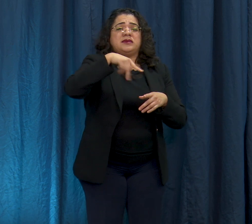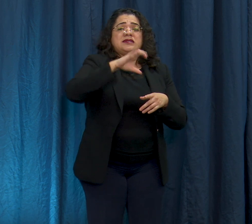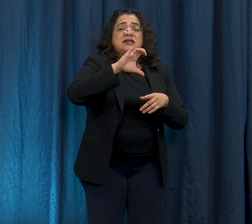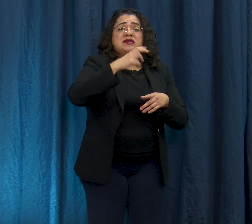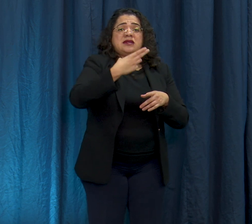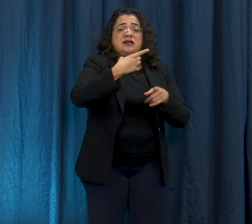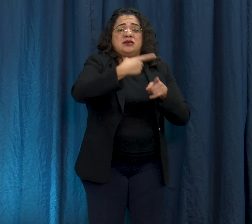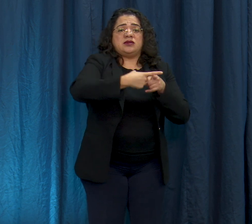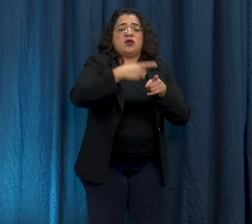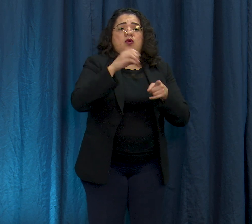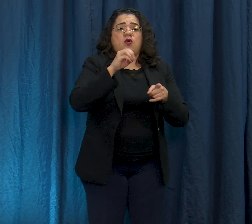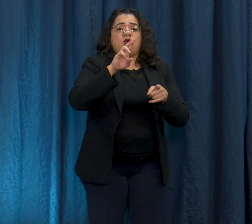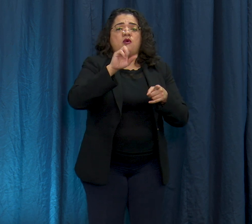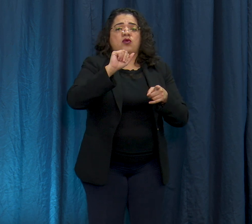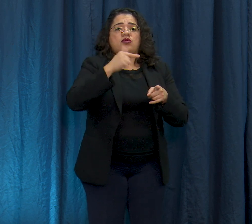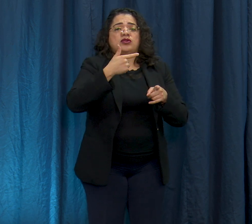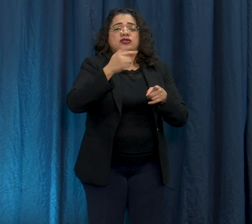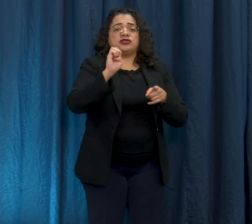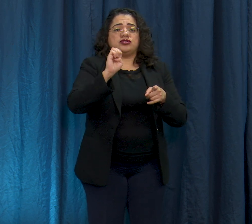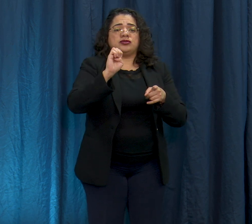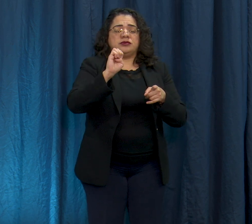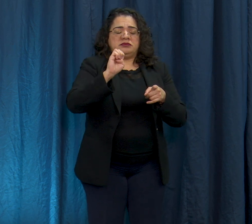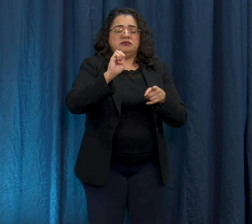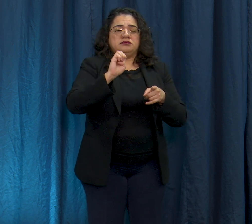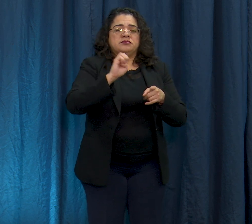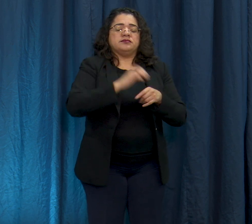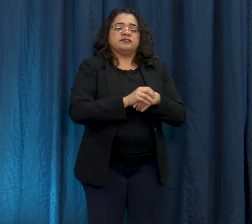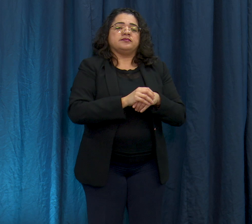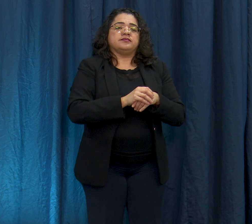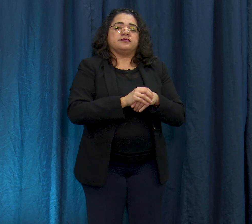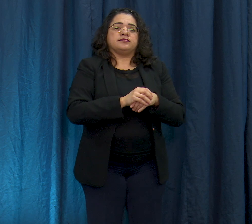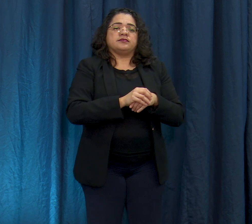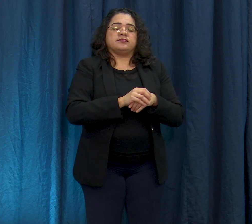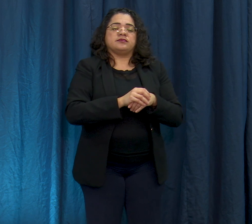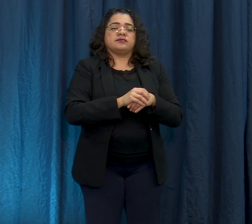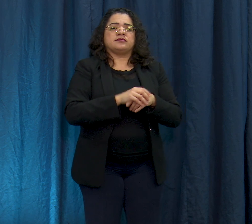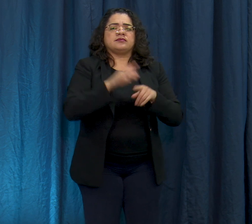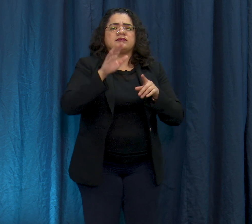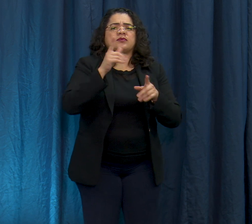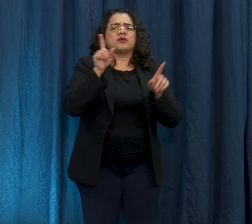illah orange the PCH illa orange dependiendo this was sin Tomas with a